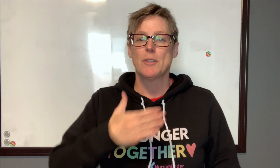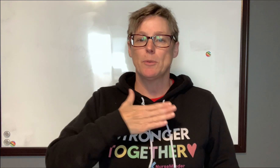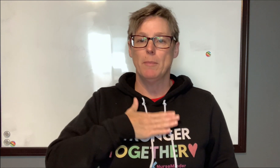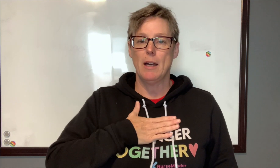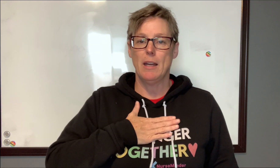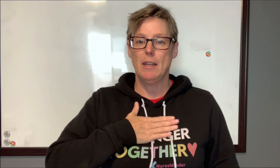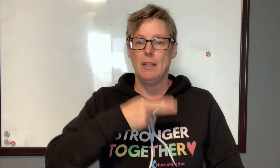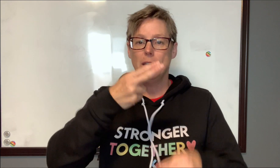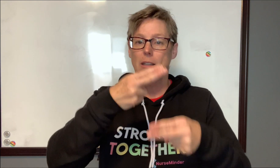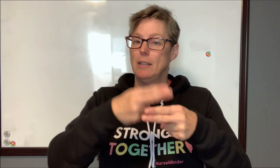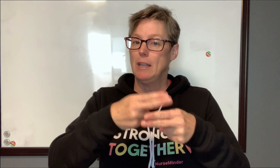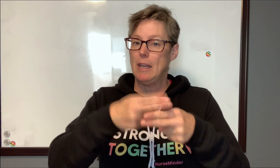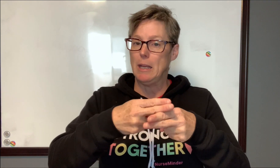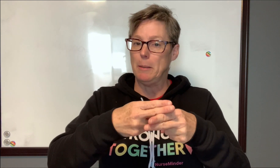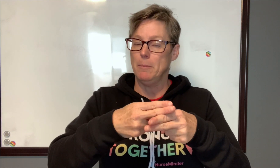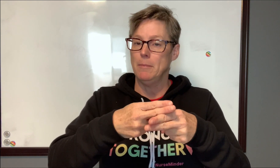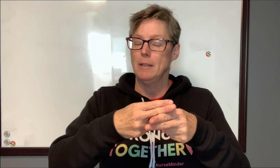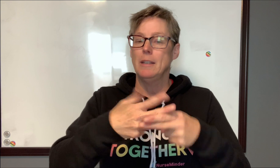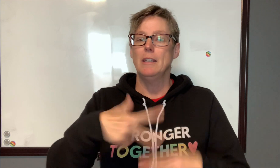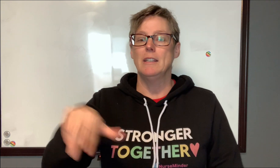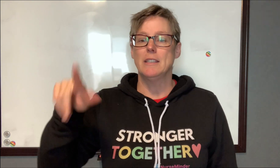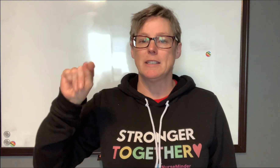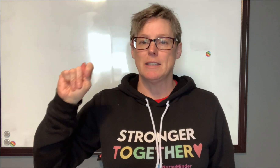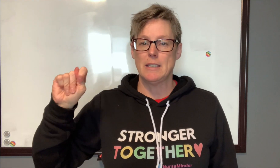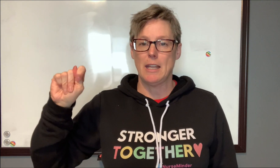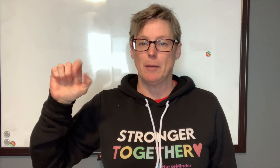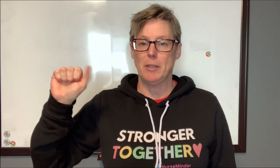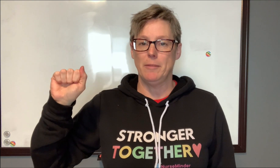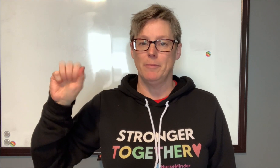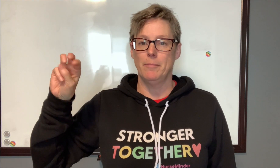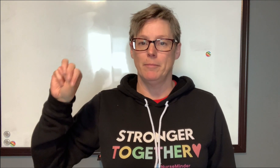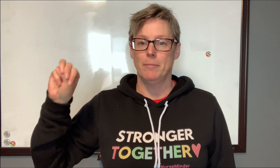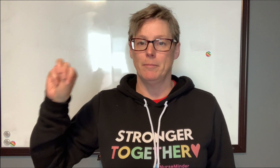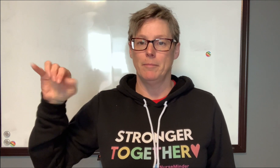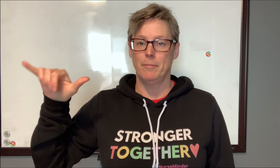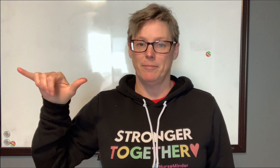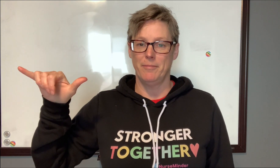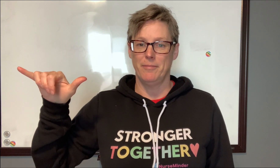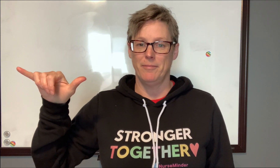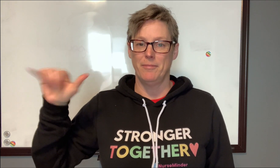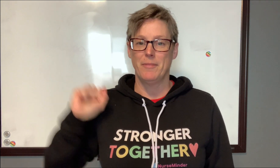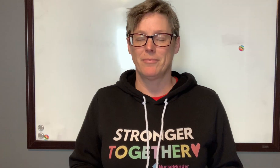so my name is tammy